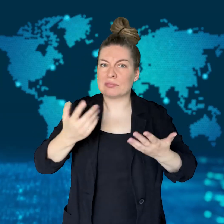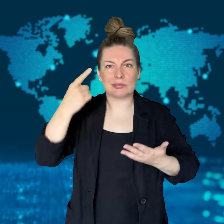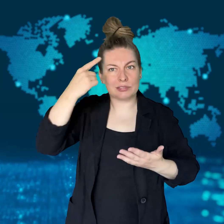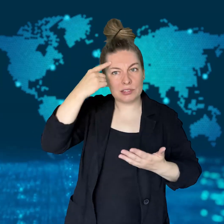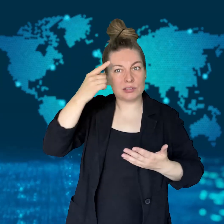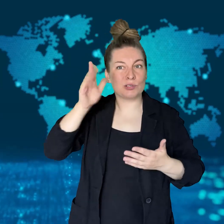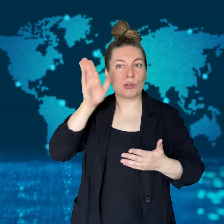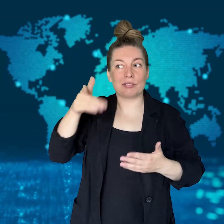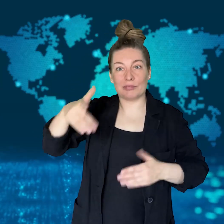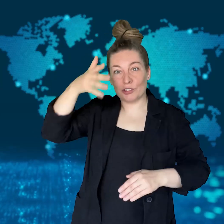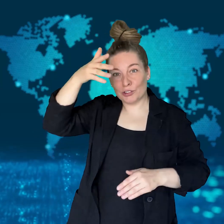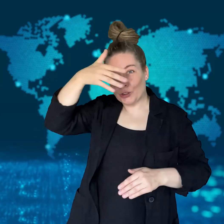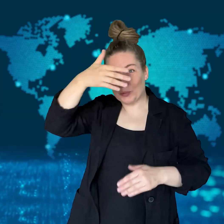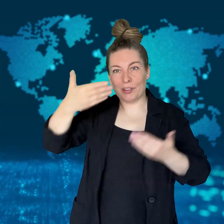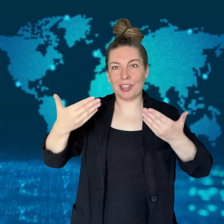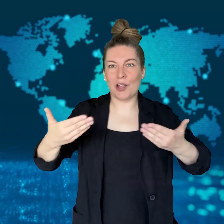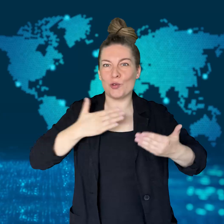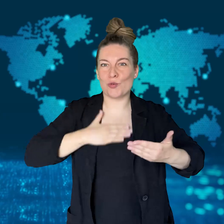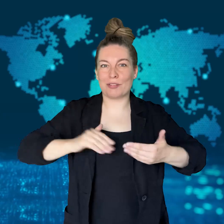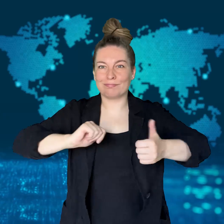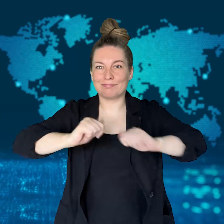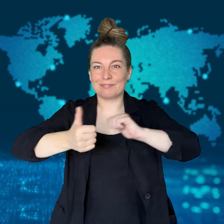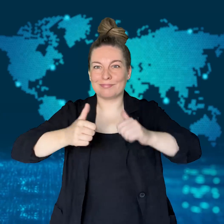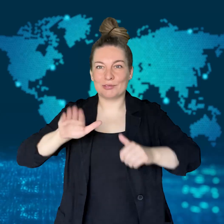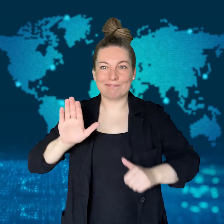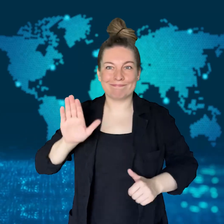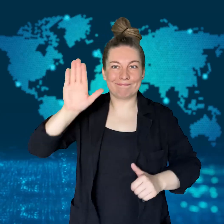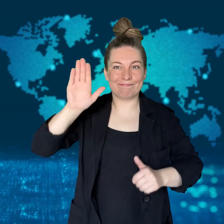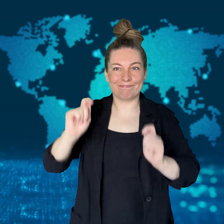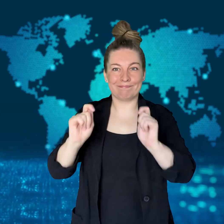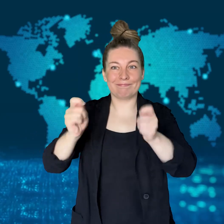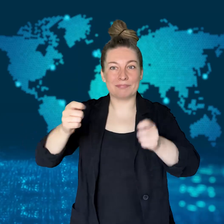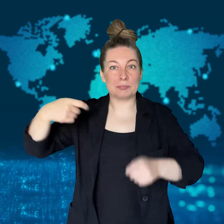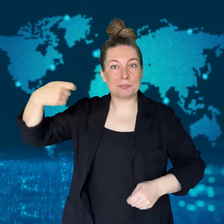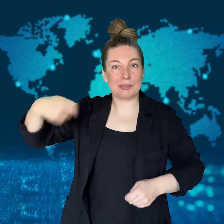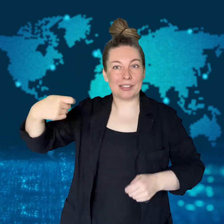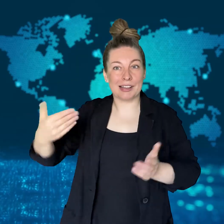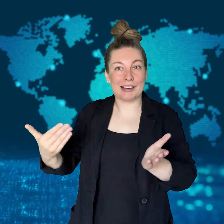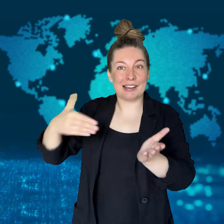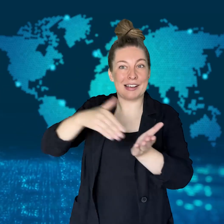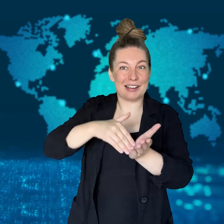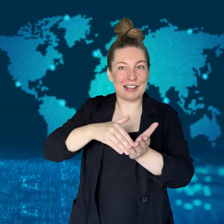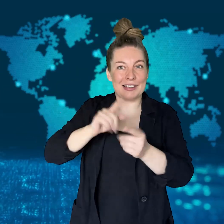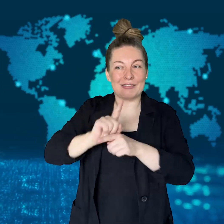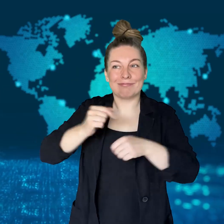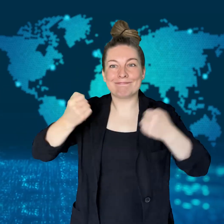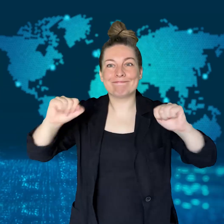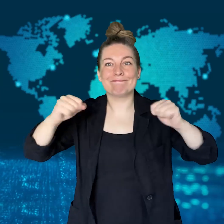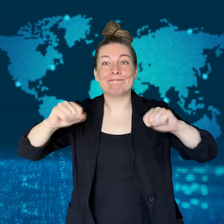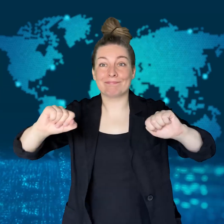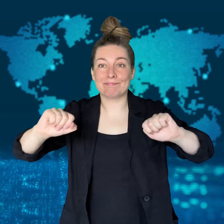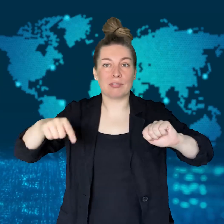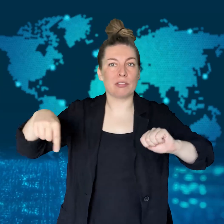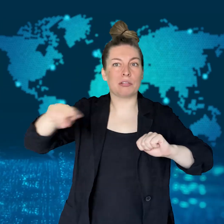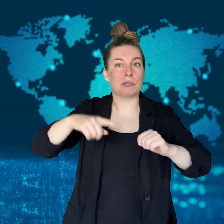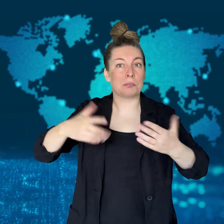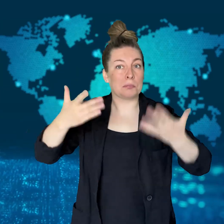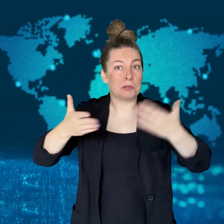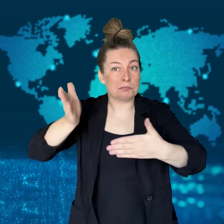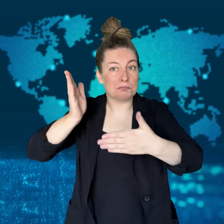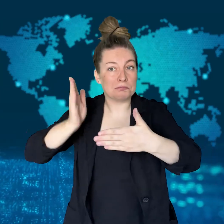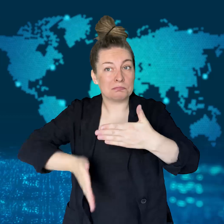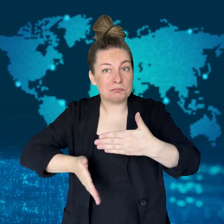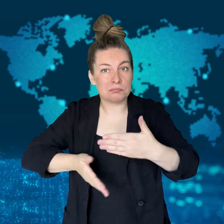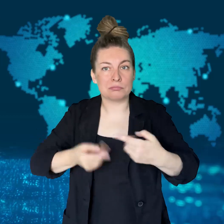some have said this will be the end of Trump's presidential campaign;